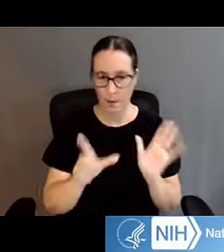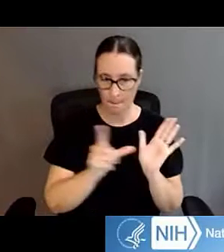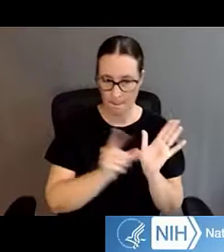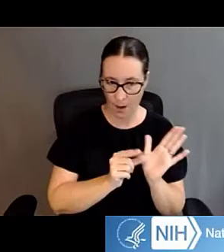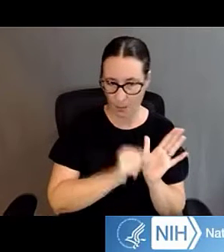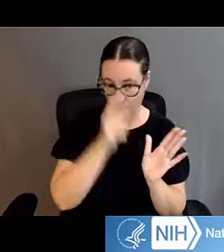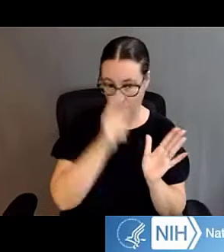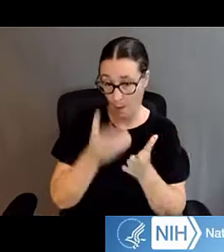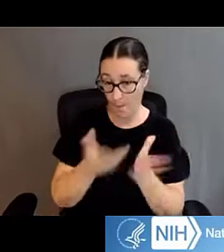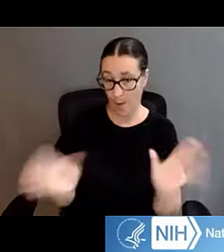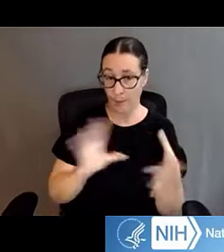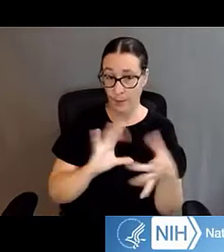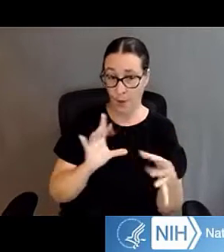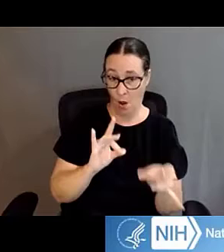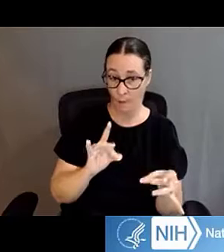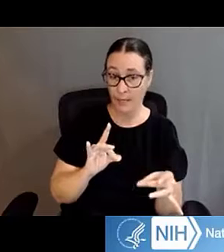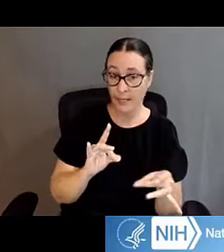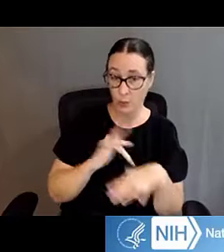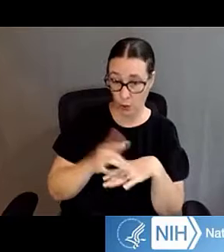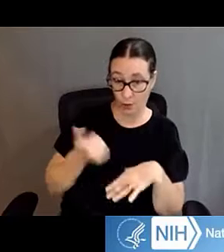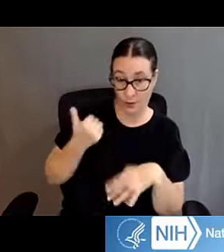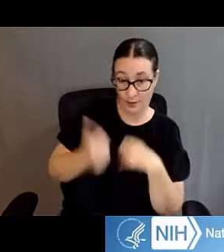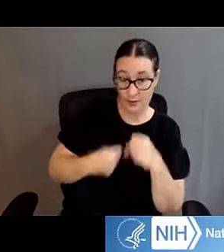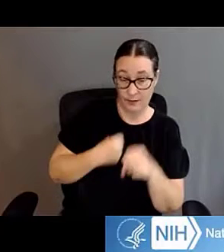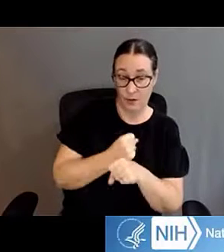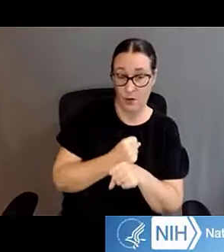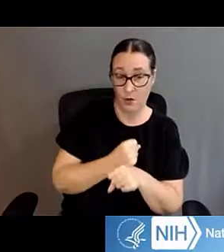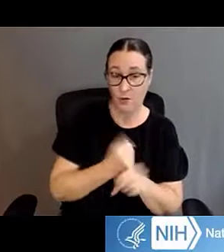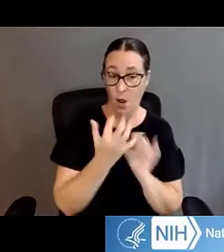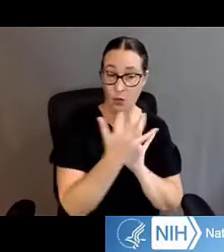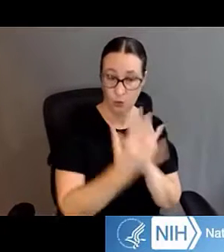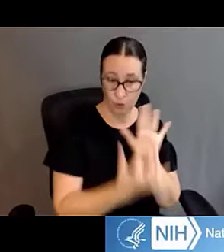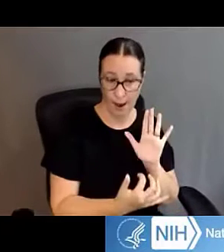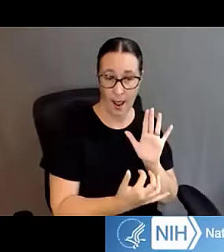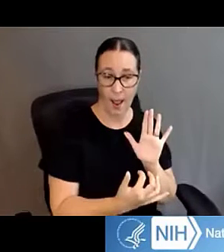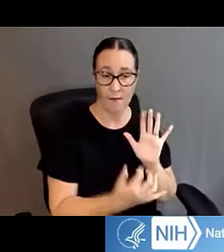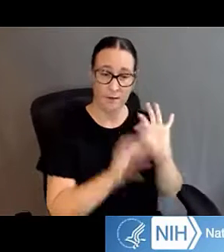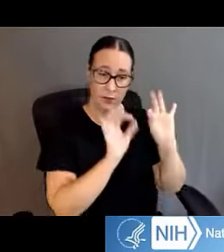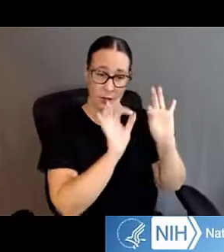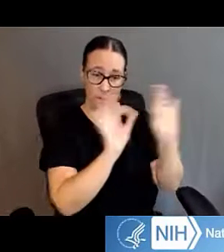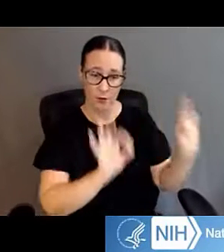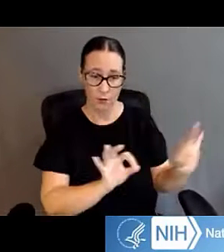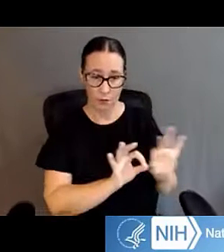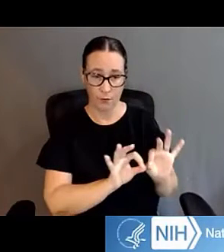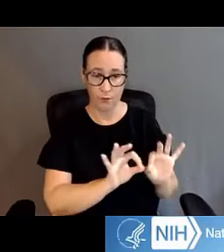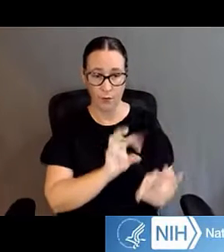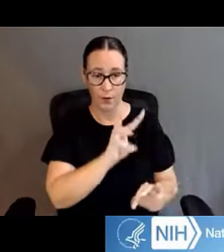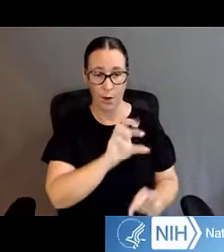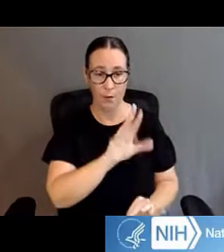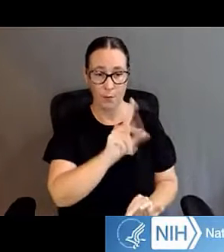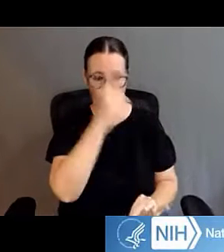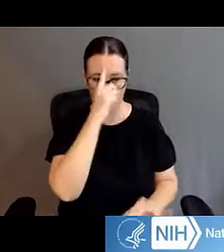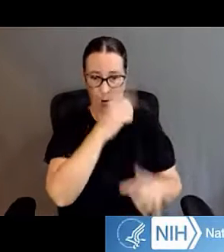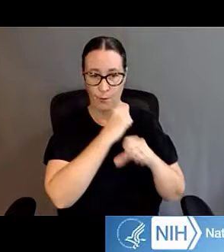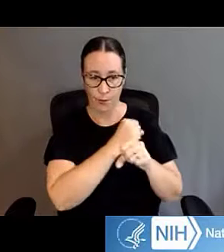earlier this year a draft framework for protecting research participant privacy